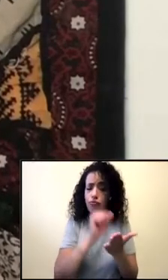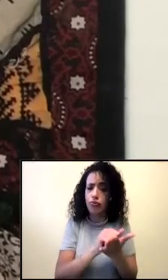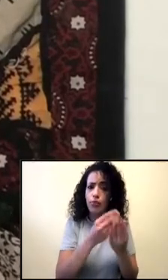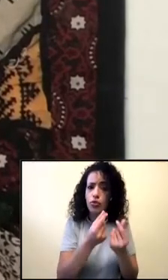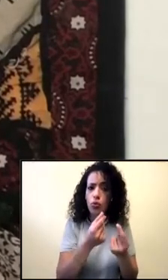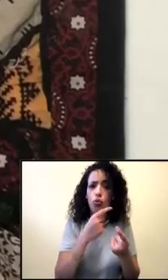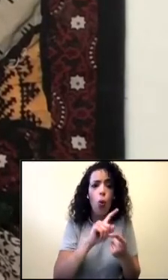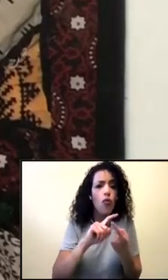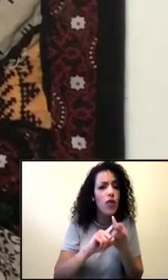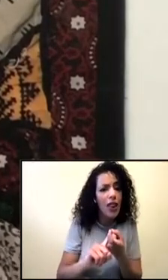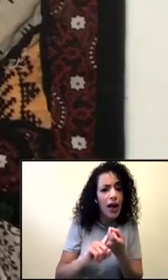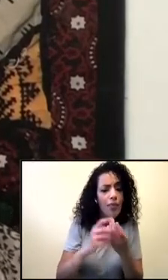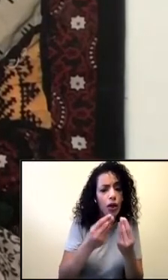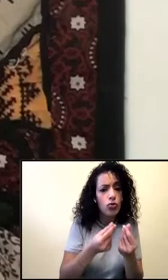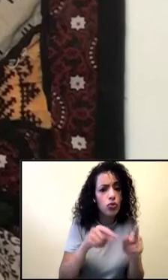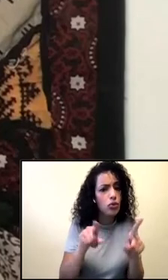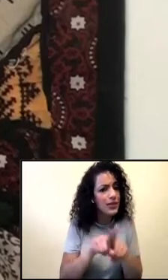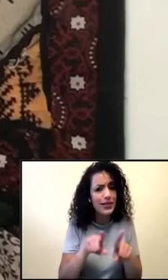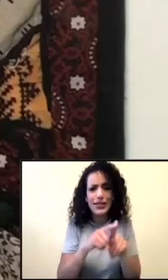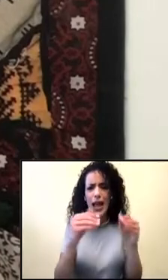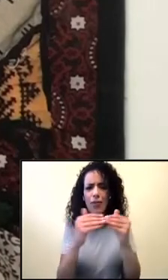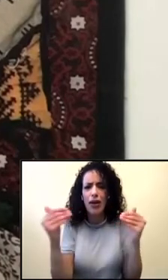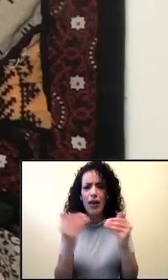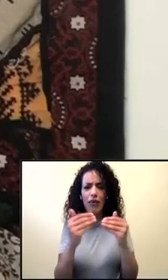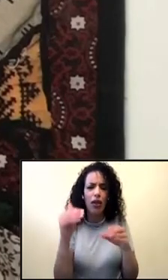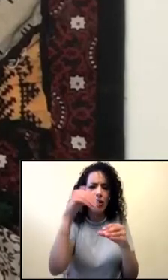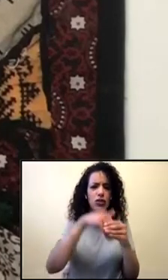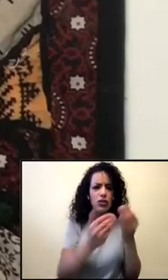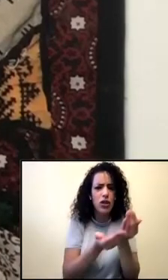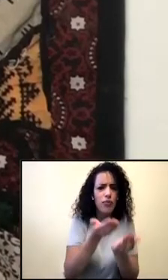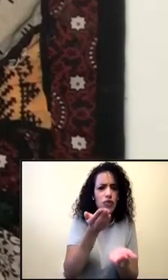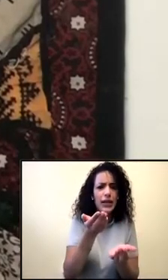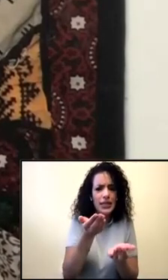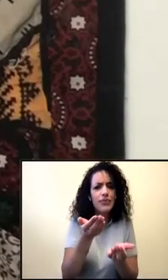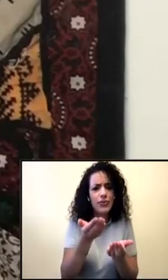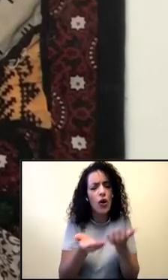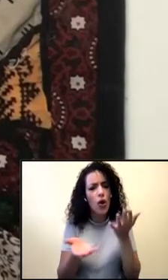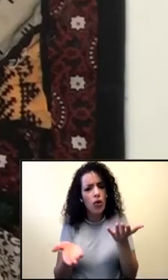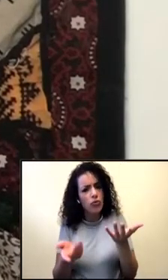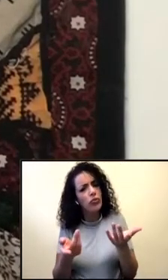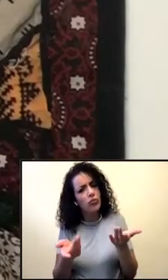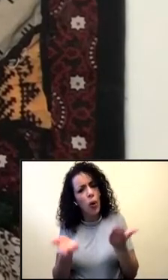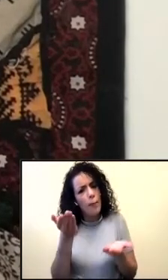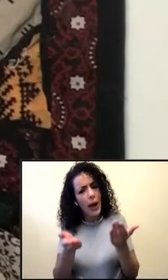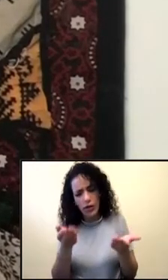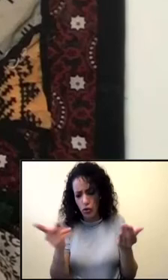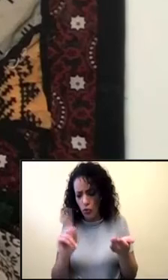they are just as subjective as, you know what we collect from our histories. And I think what we